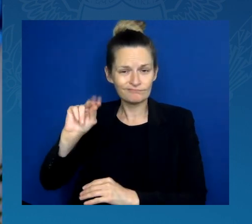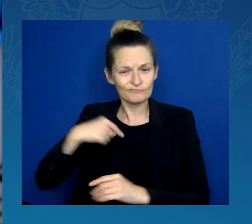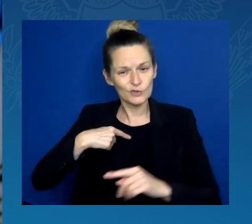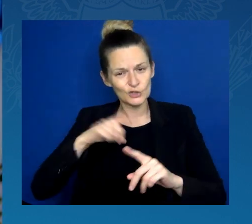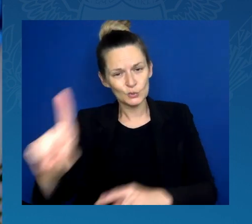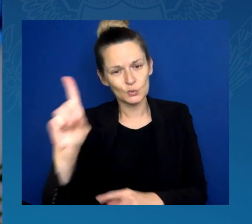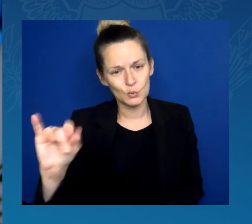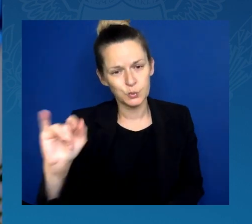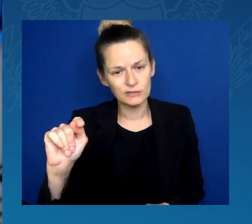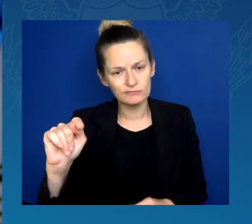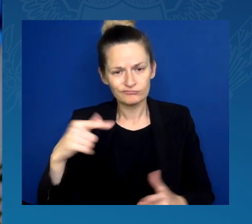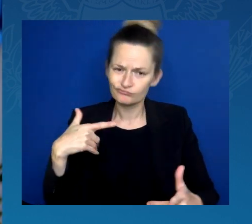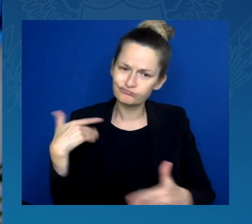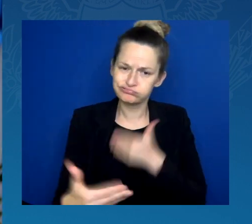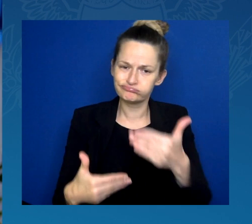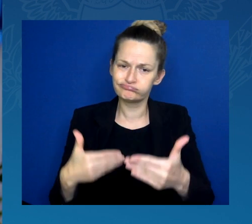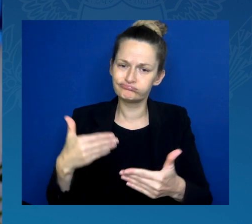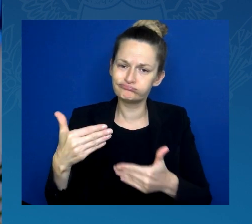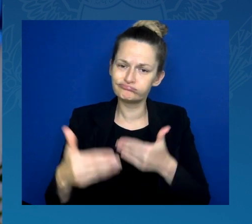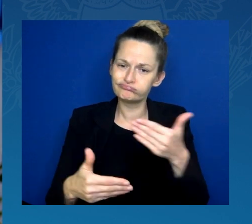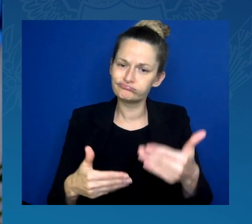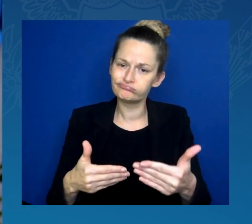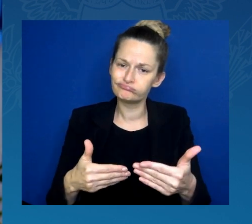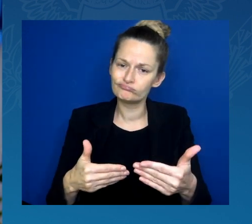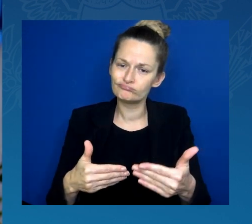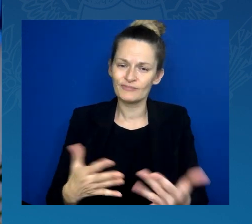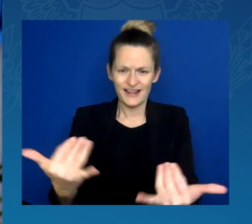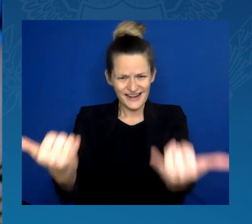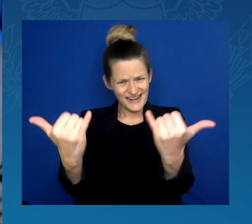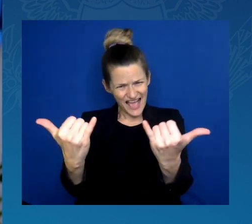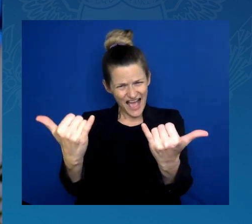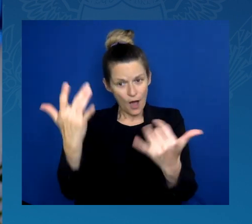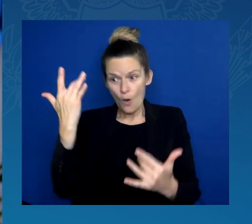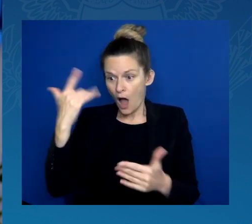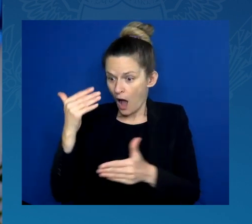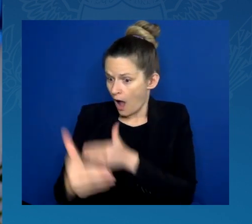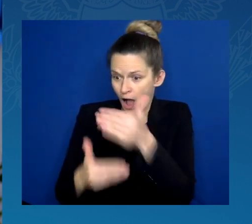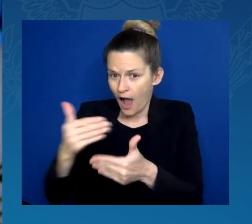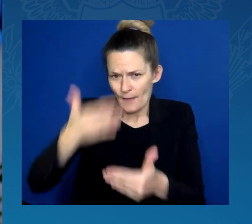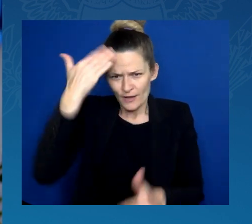to the people of our nation -- we did it in D.C.; you all are taking it to the streets --